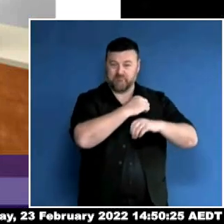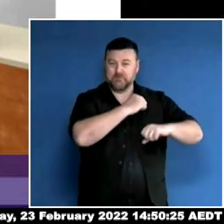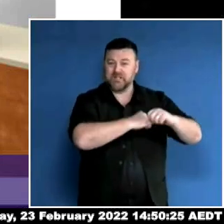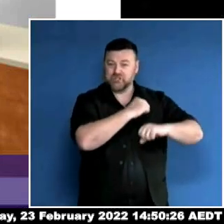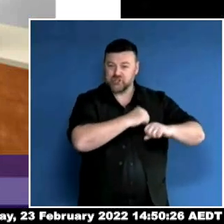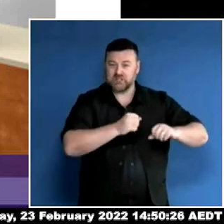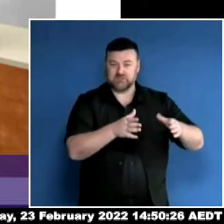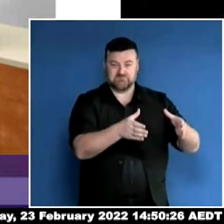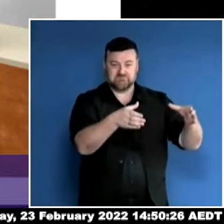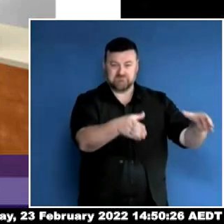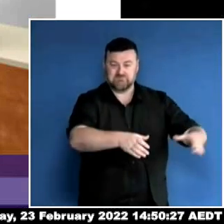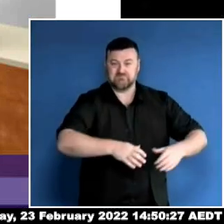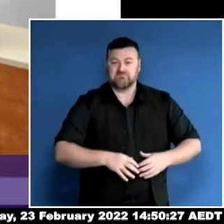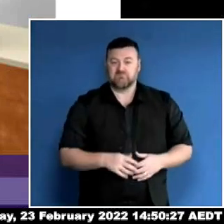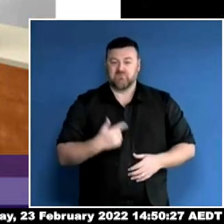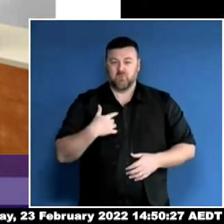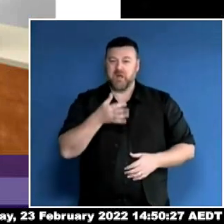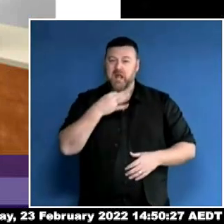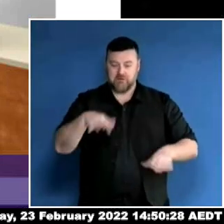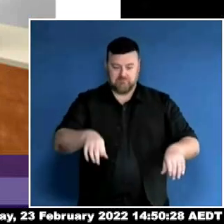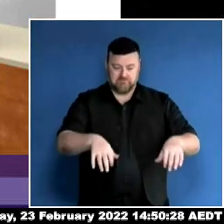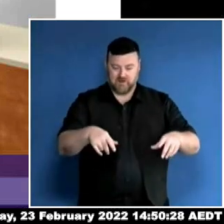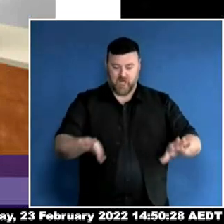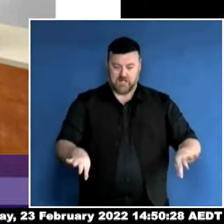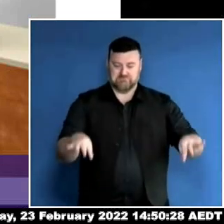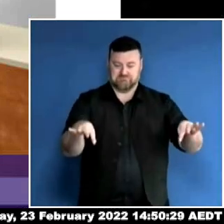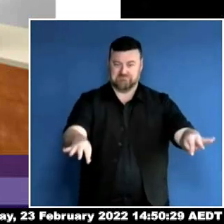to make it feel like - like a coffee place.